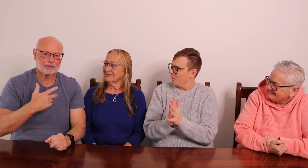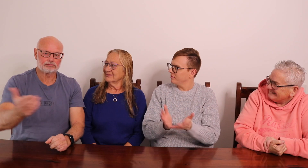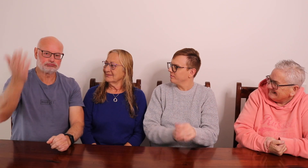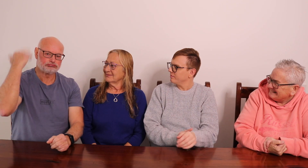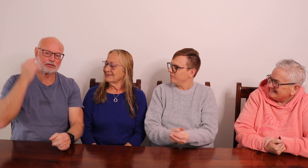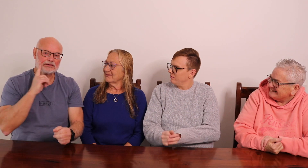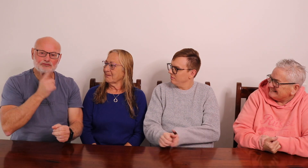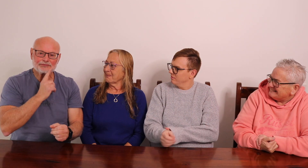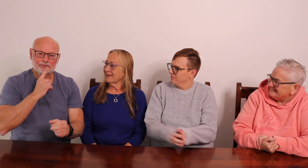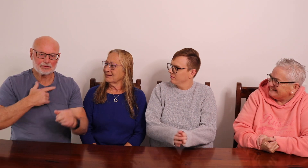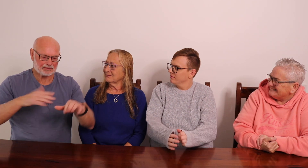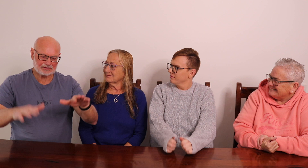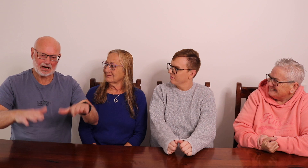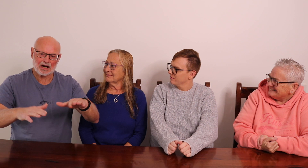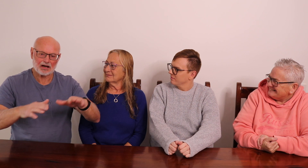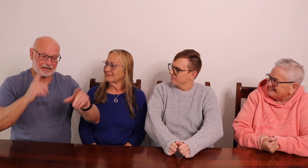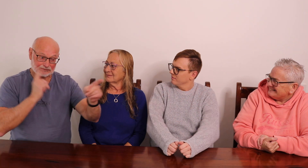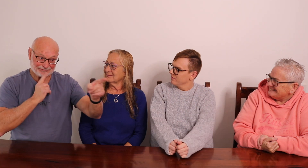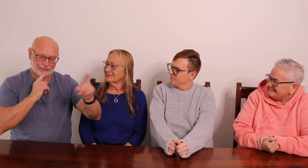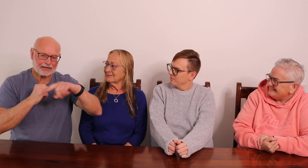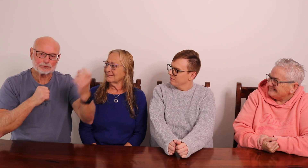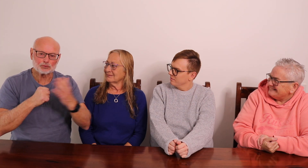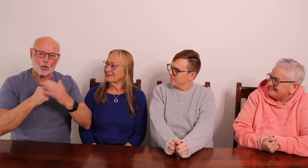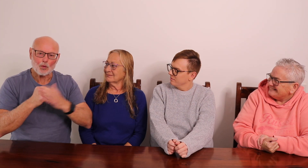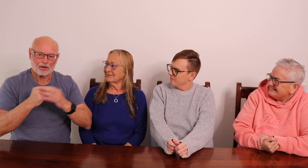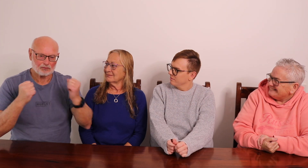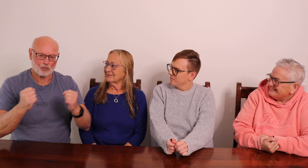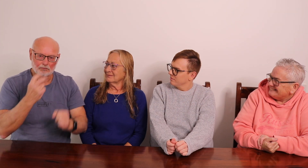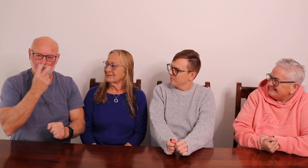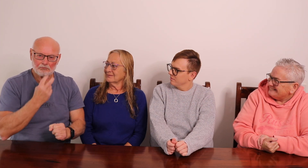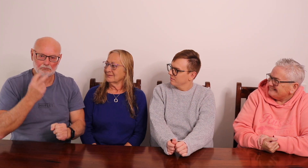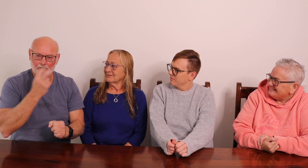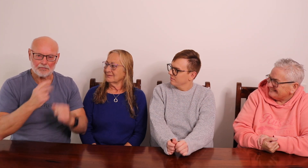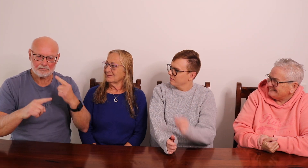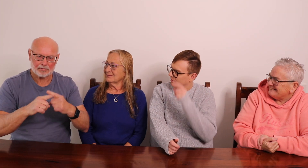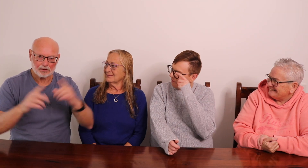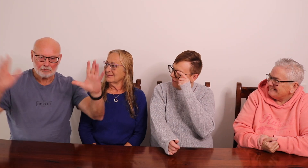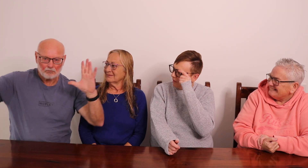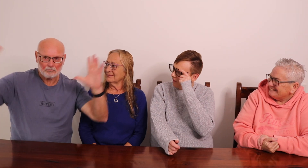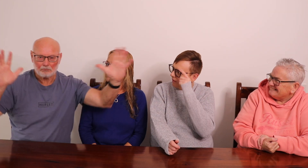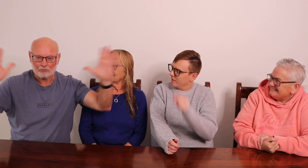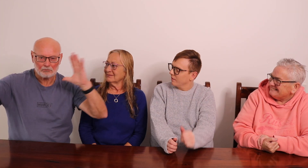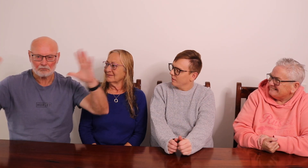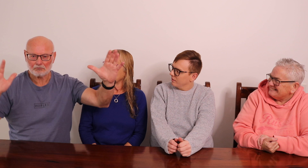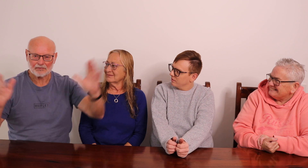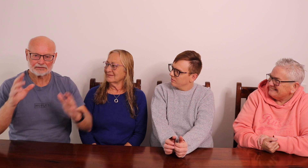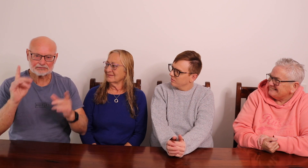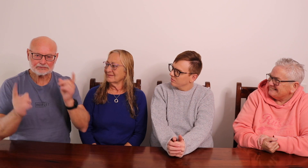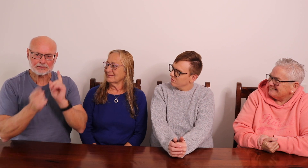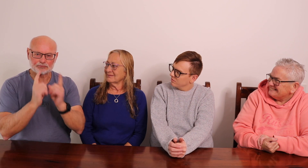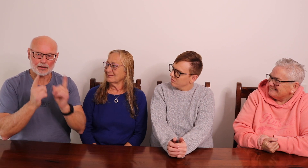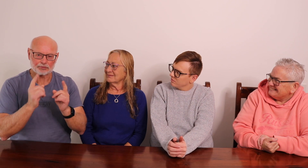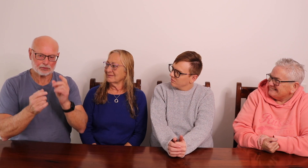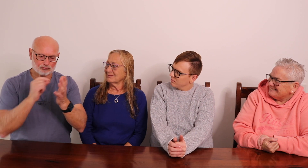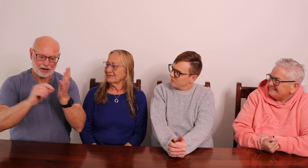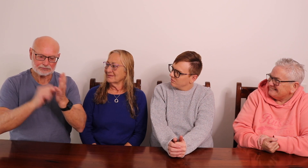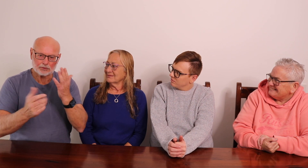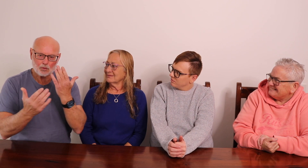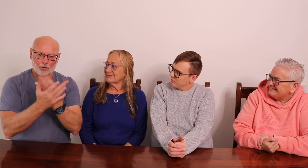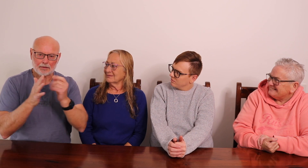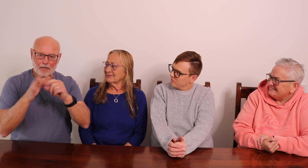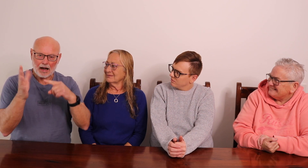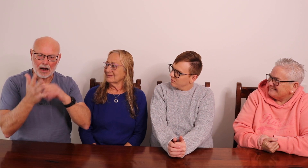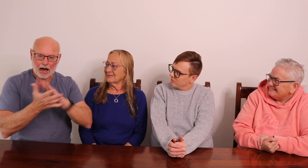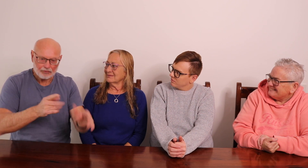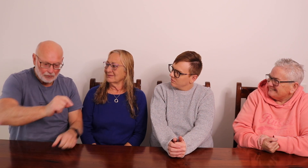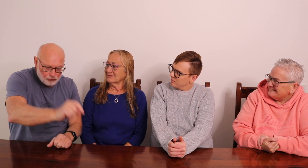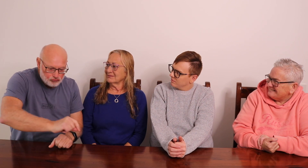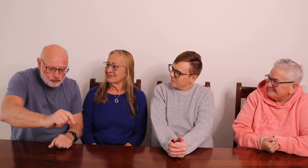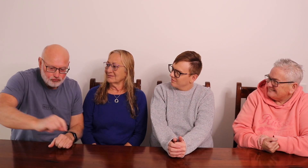I: When I was a little boy, I had a hearing friend from the next door who can do a bit sign, gesture, write on path.